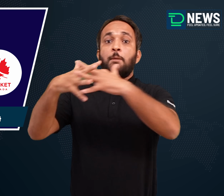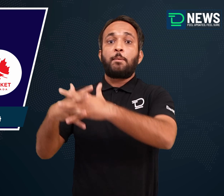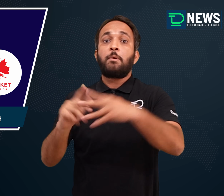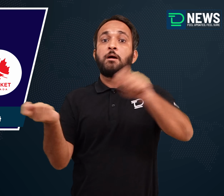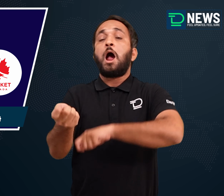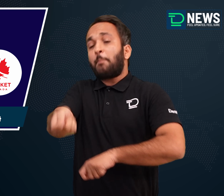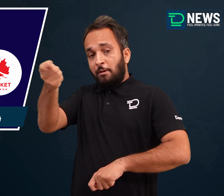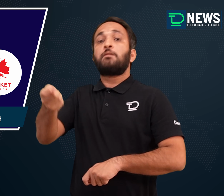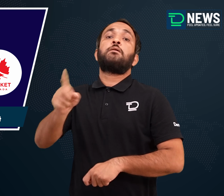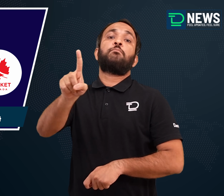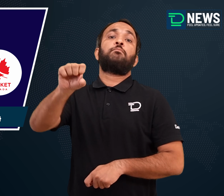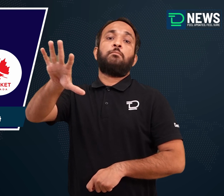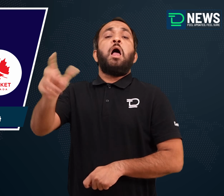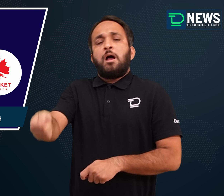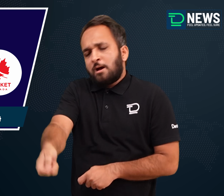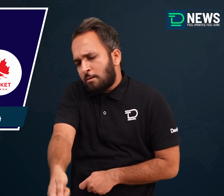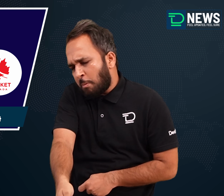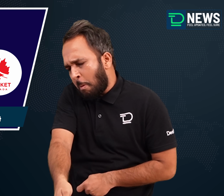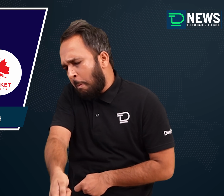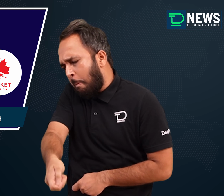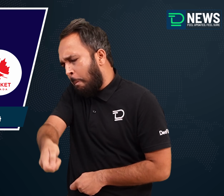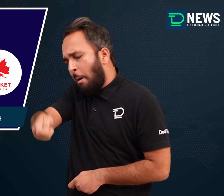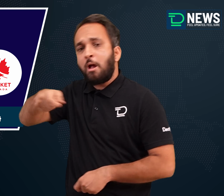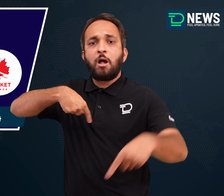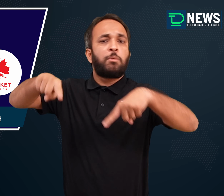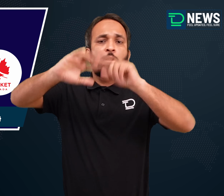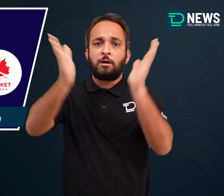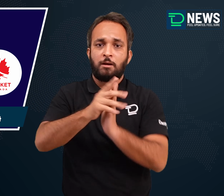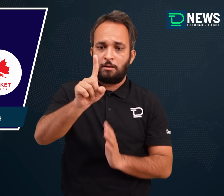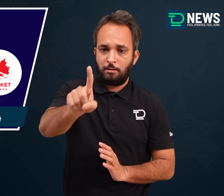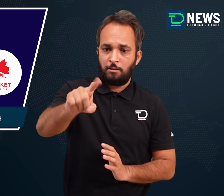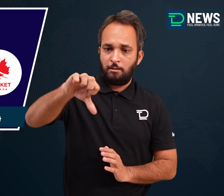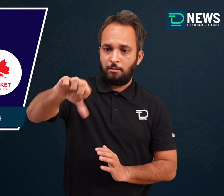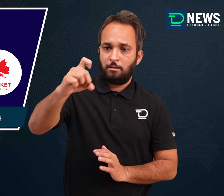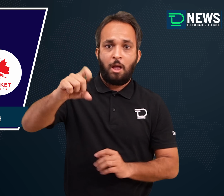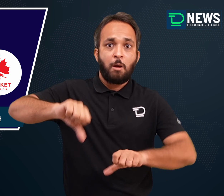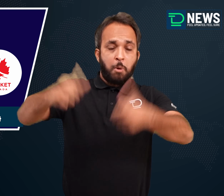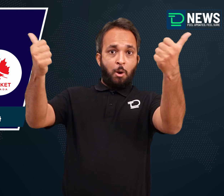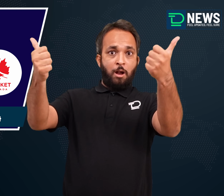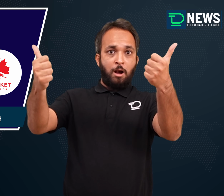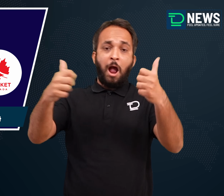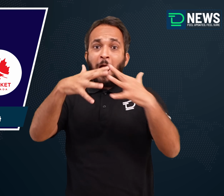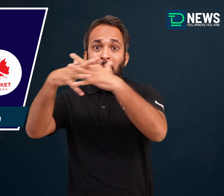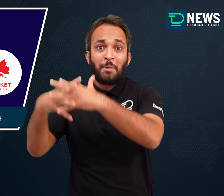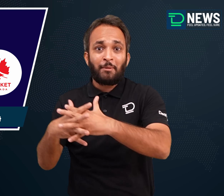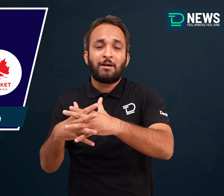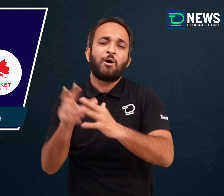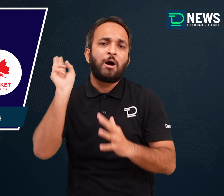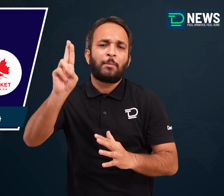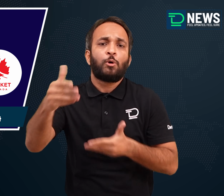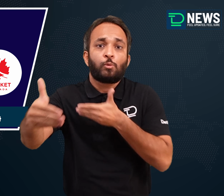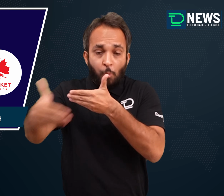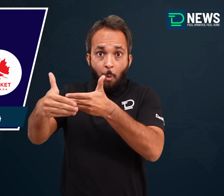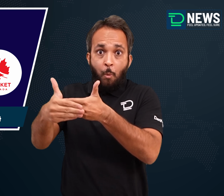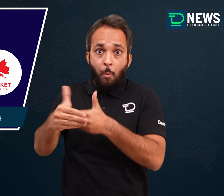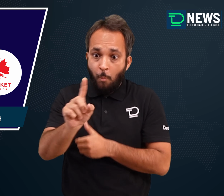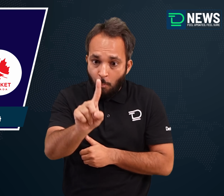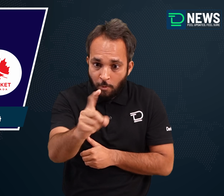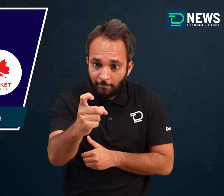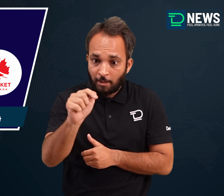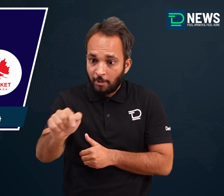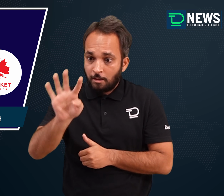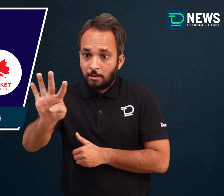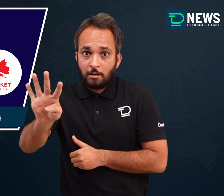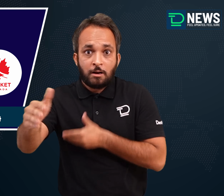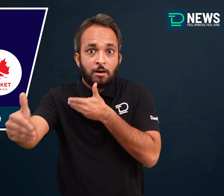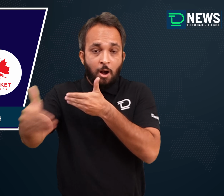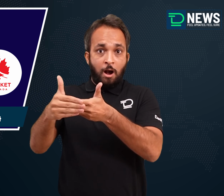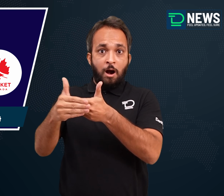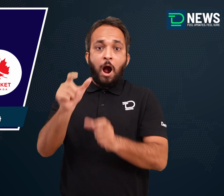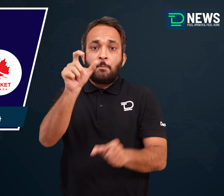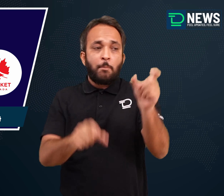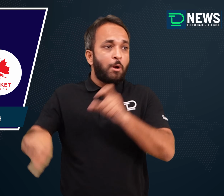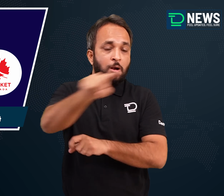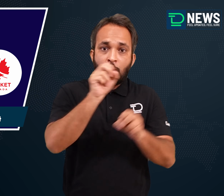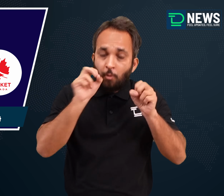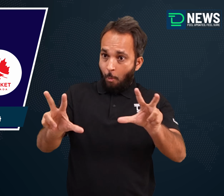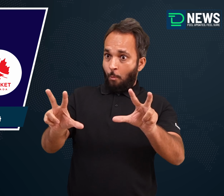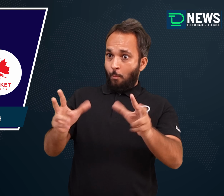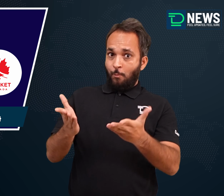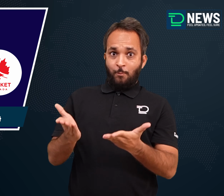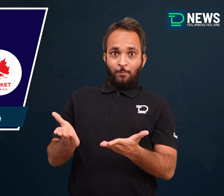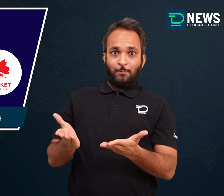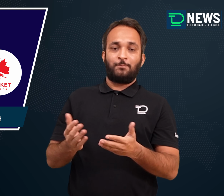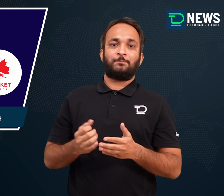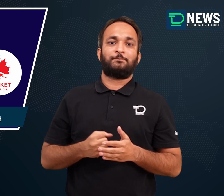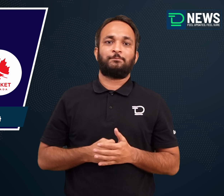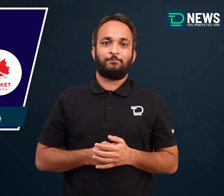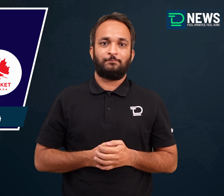The USA team scored 197 runs in just 17.4 overs, which shocked the fans.